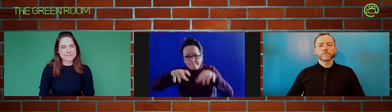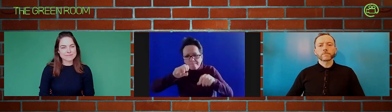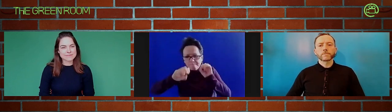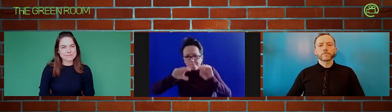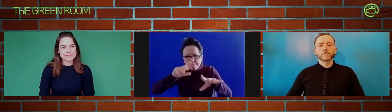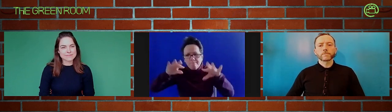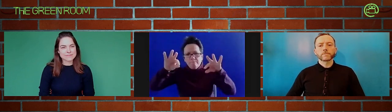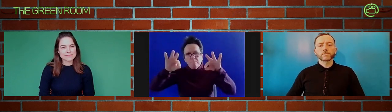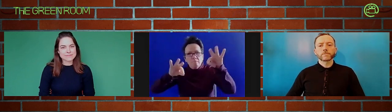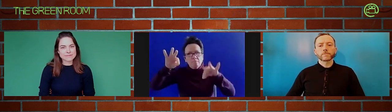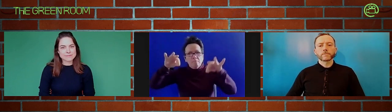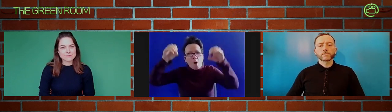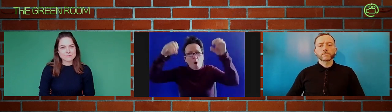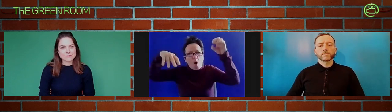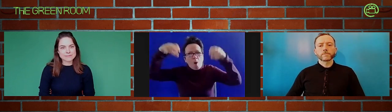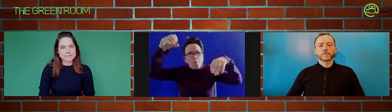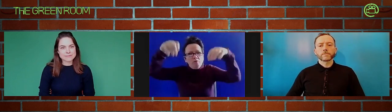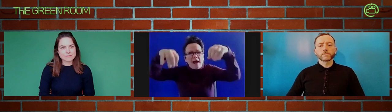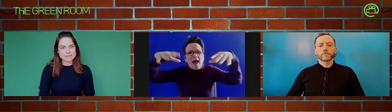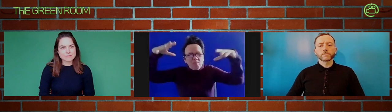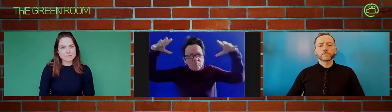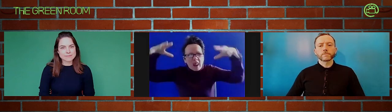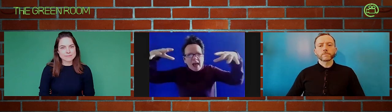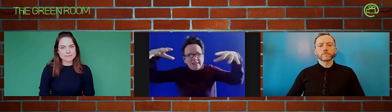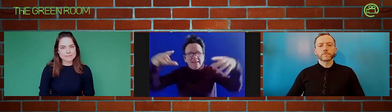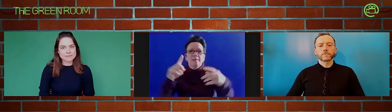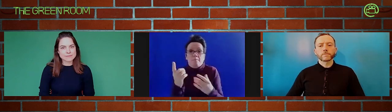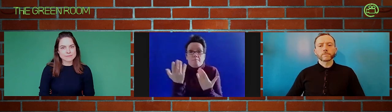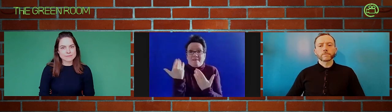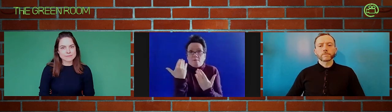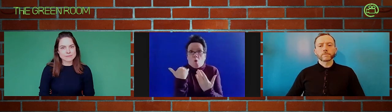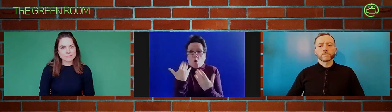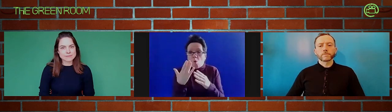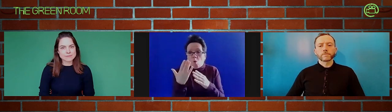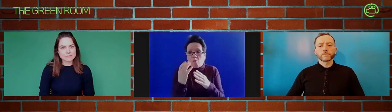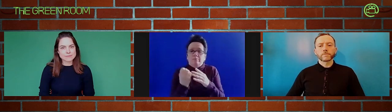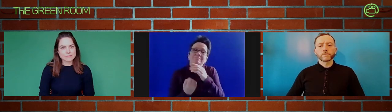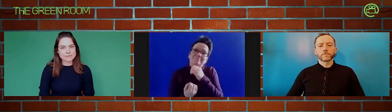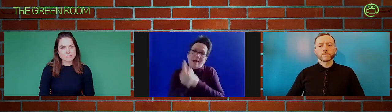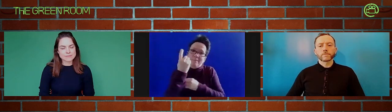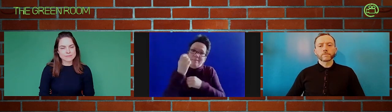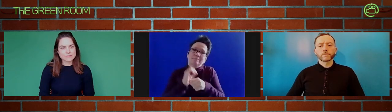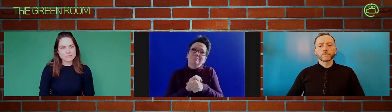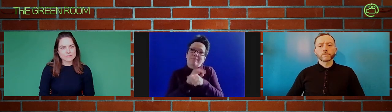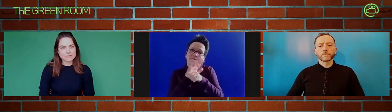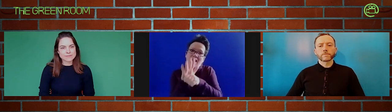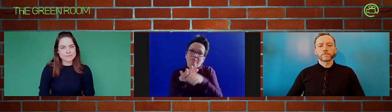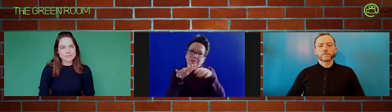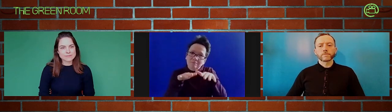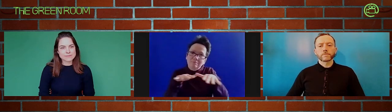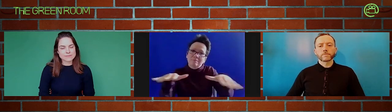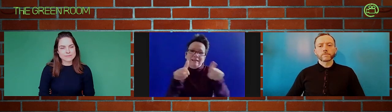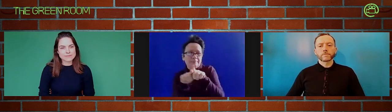and I used to do that before the pandemic and then while directing so I just thought it was a good thing to